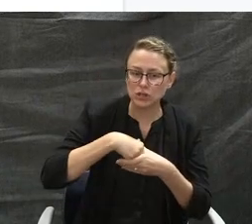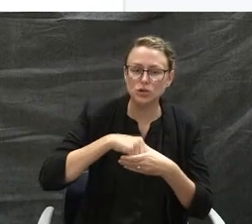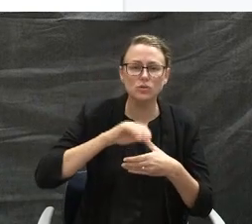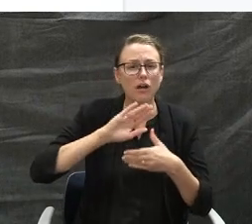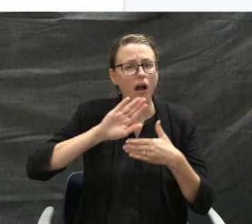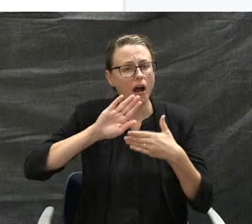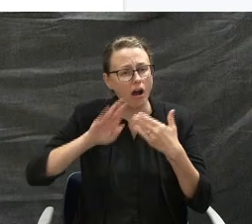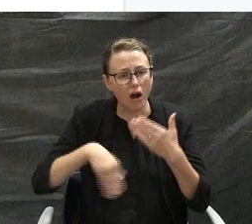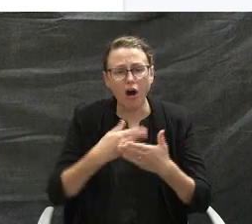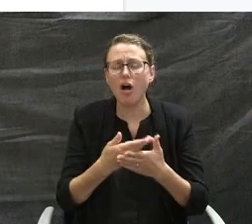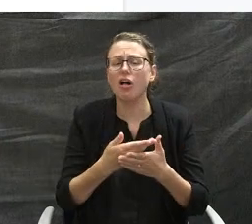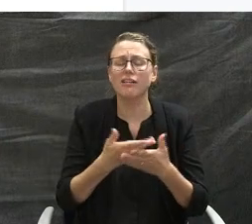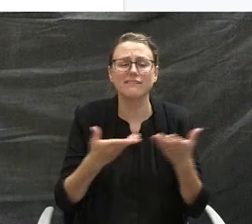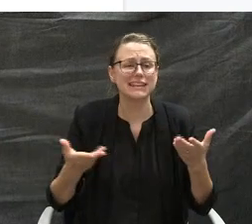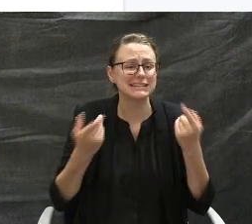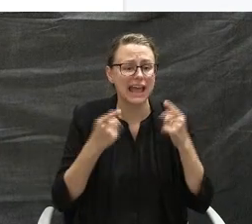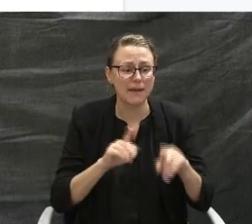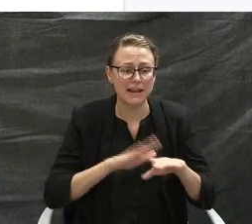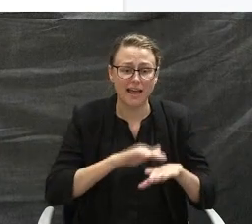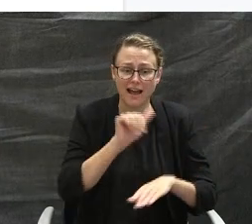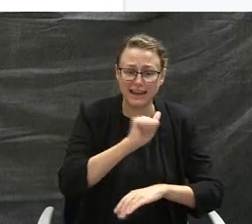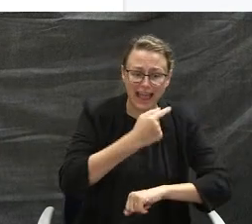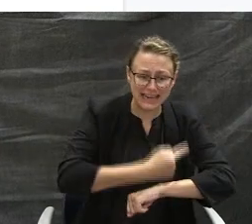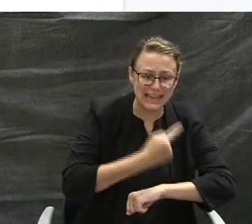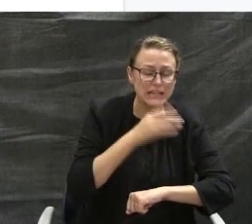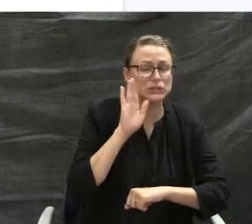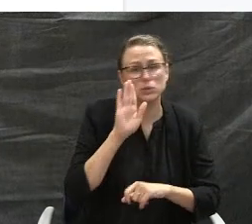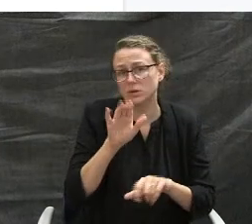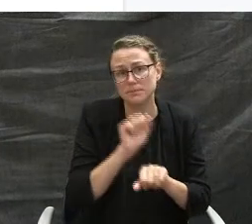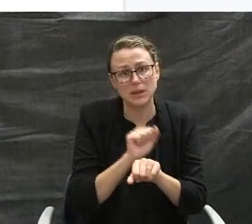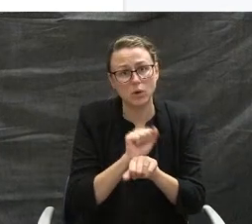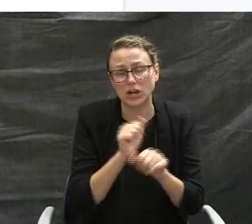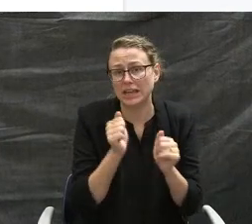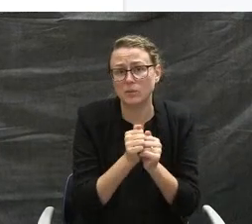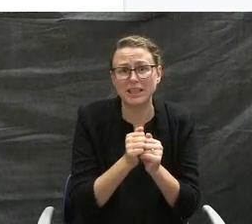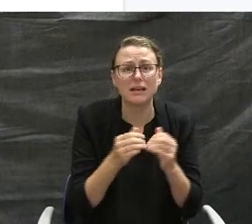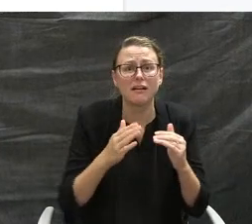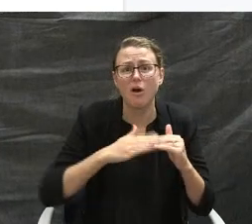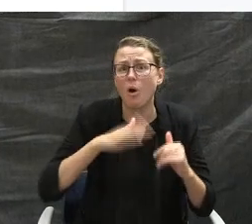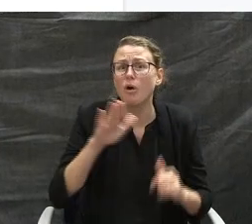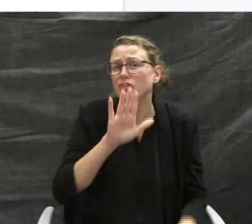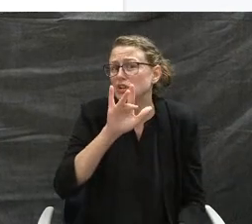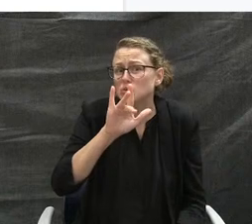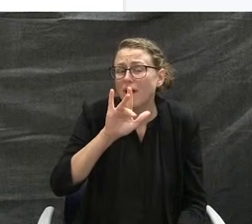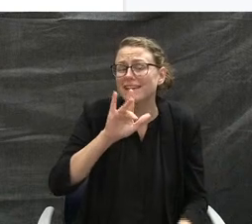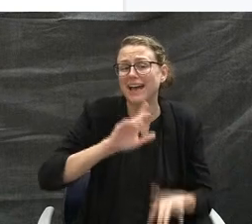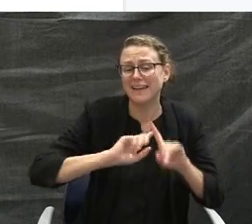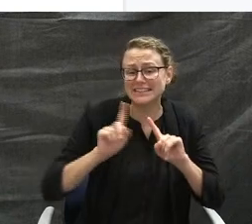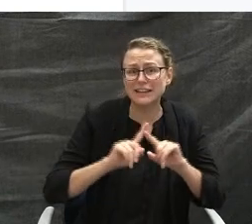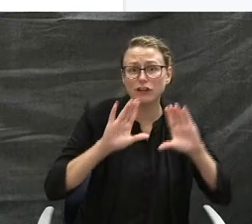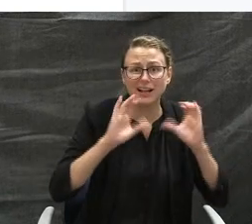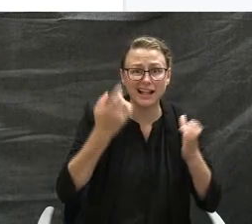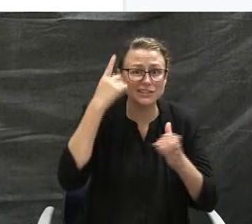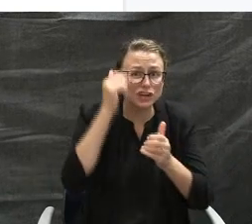days and days, we would be working with 25 plus different classes, and so we proposed that with the in school days.